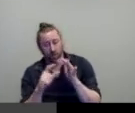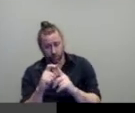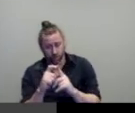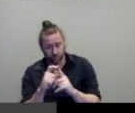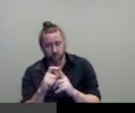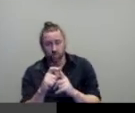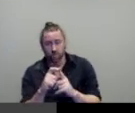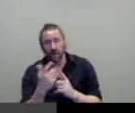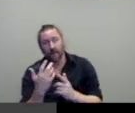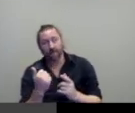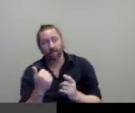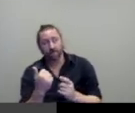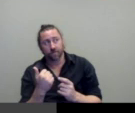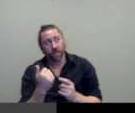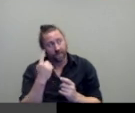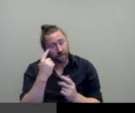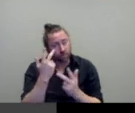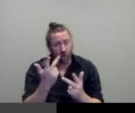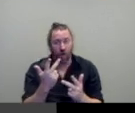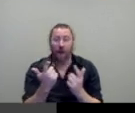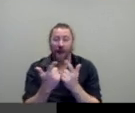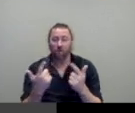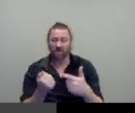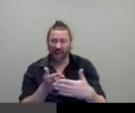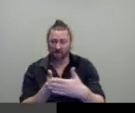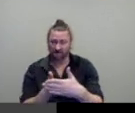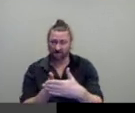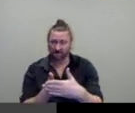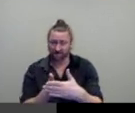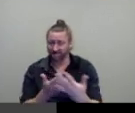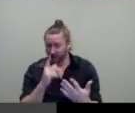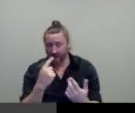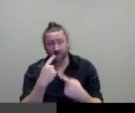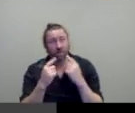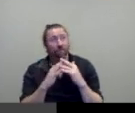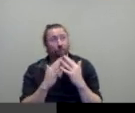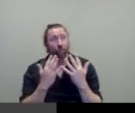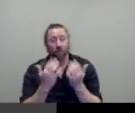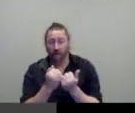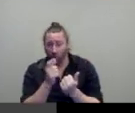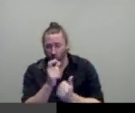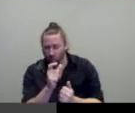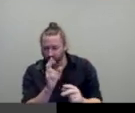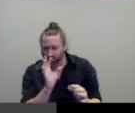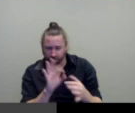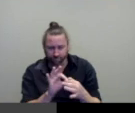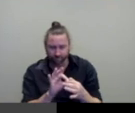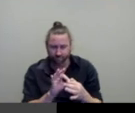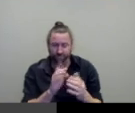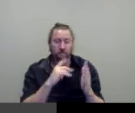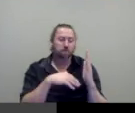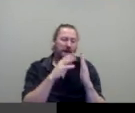language at our disposal and recognize paintings and we can put in the word art there recognize